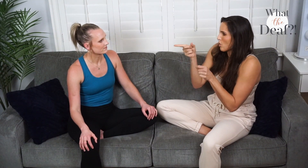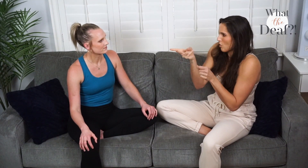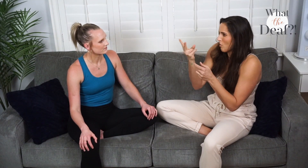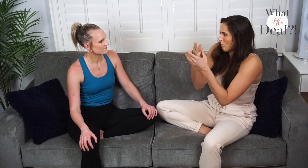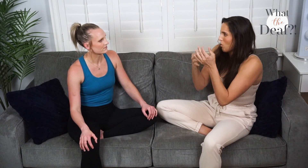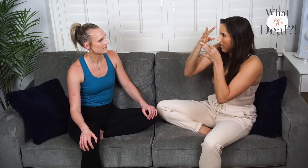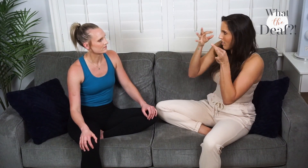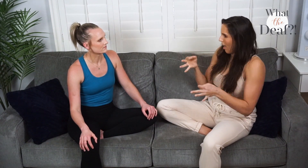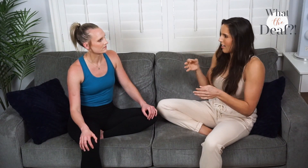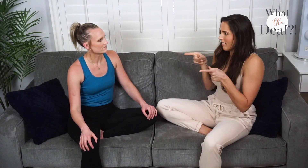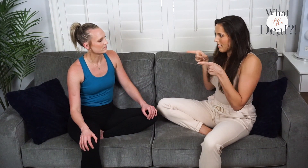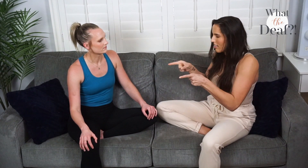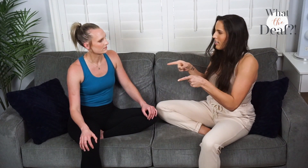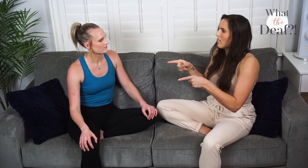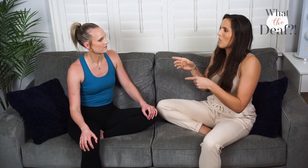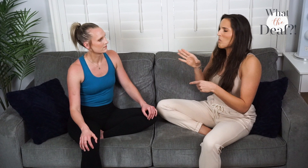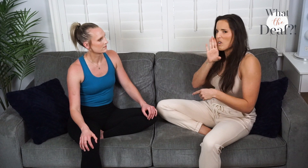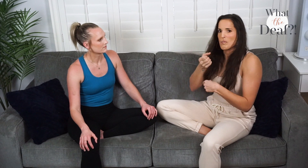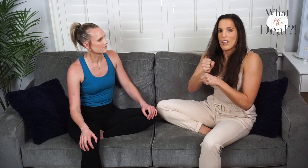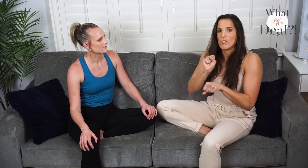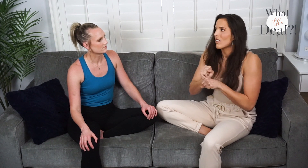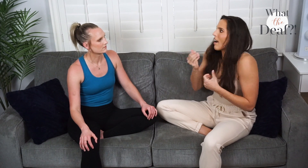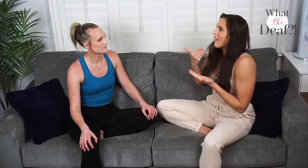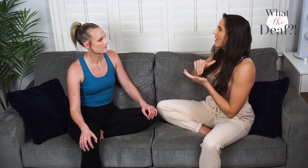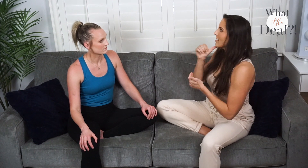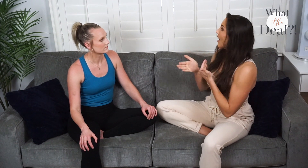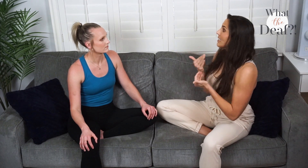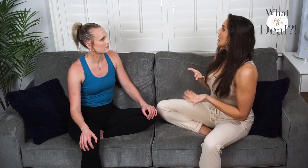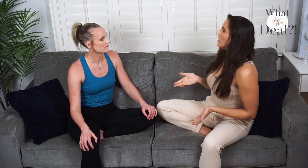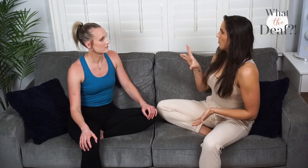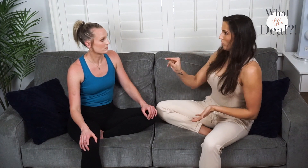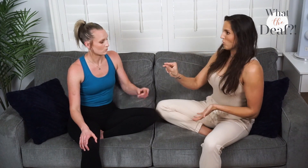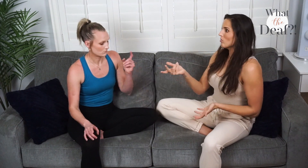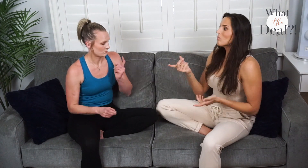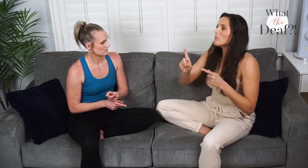where you both decide that you guys will make this work. Again, it’s not an easy task! -Right.